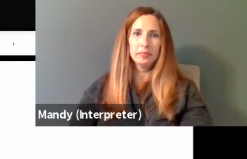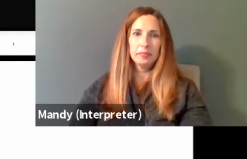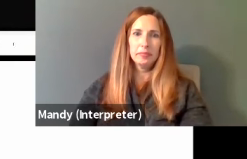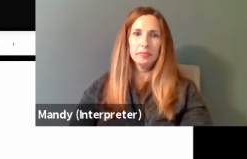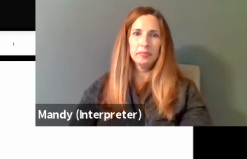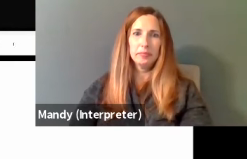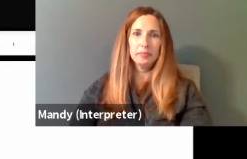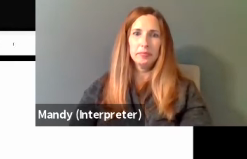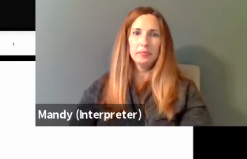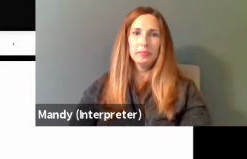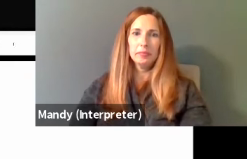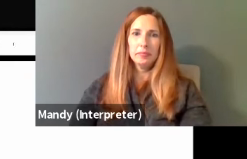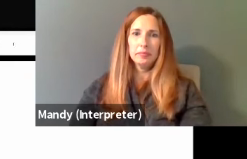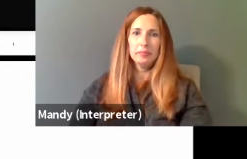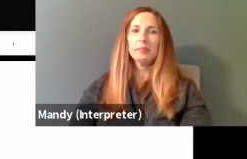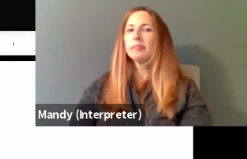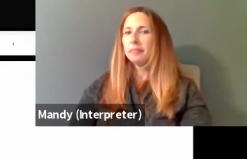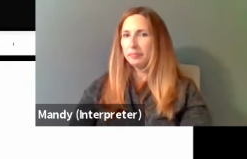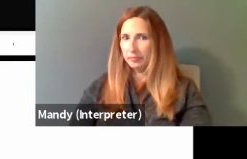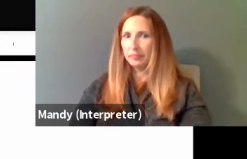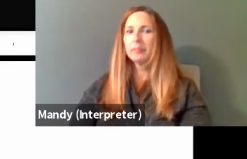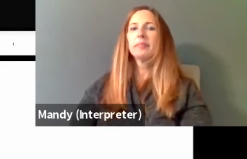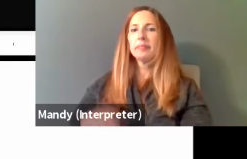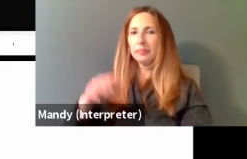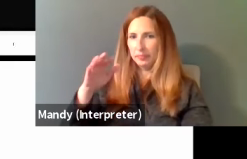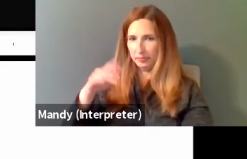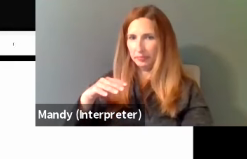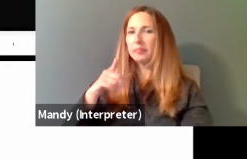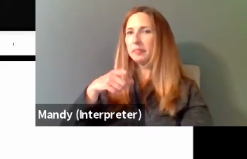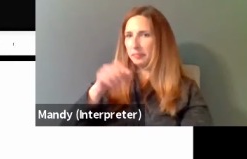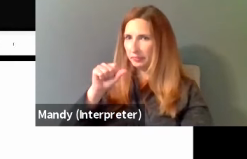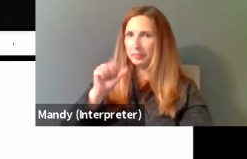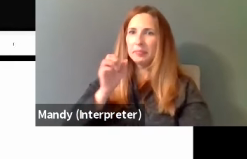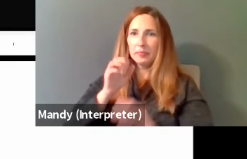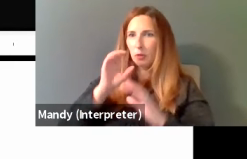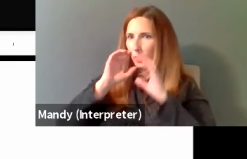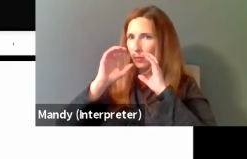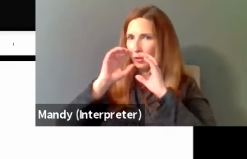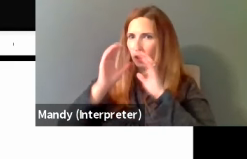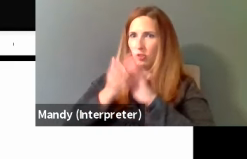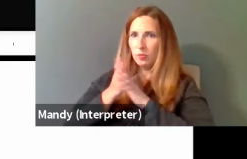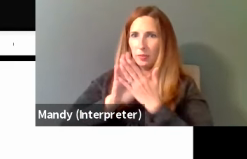So we see like making communication accessible as a global level.